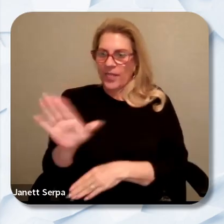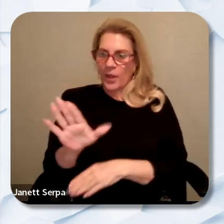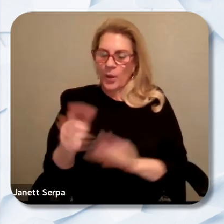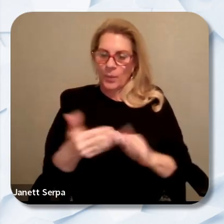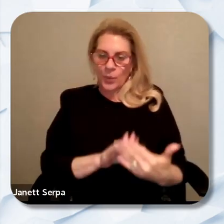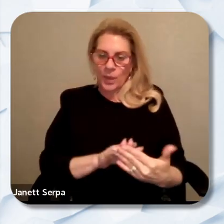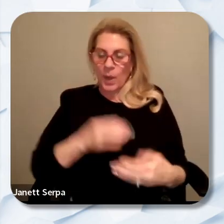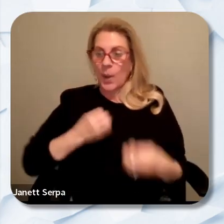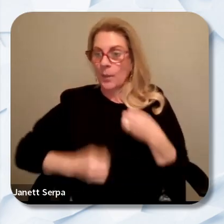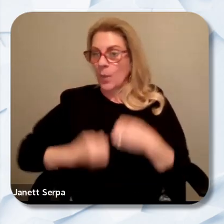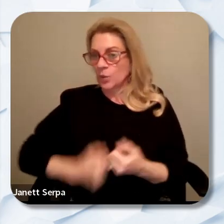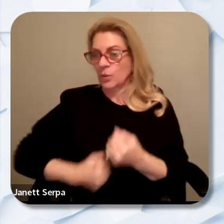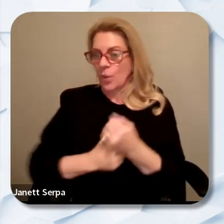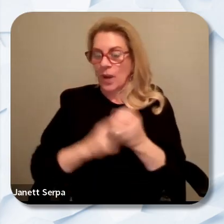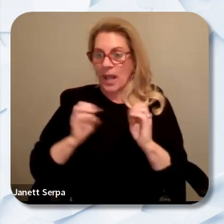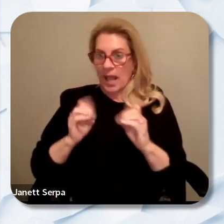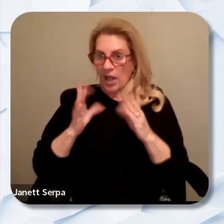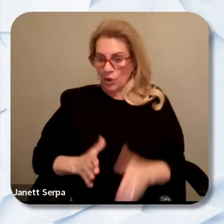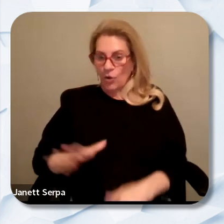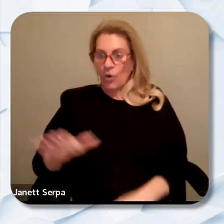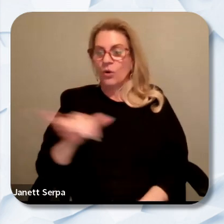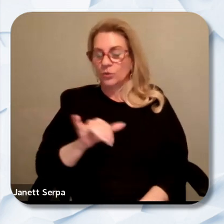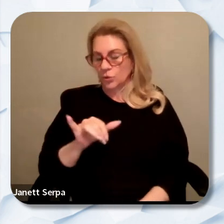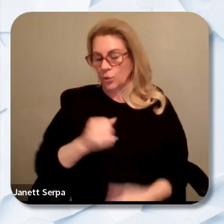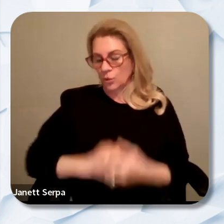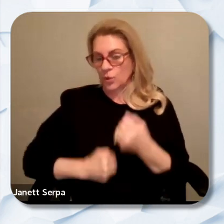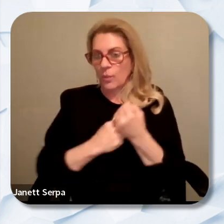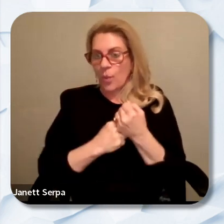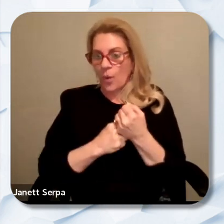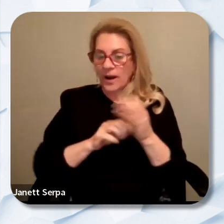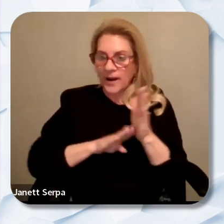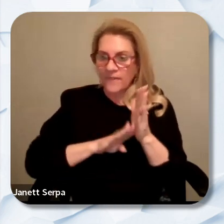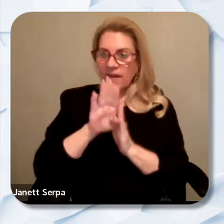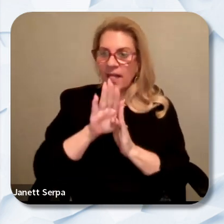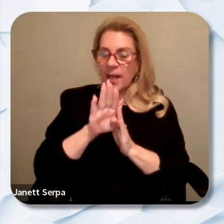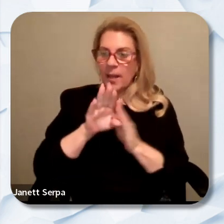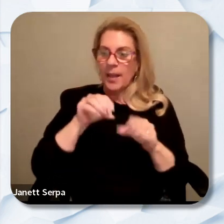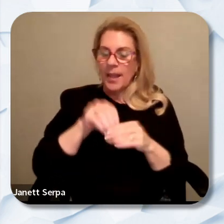Emotionally supportive educators are also supporting this development in a responsive way